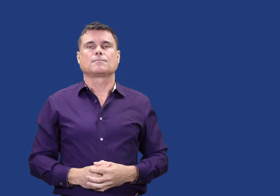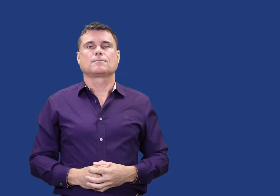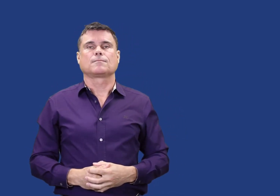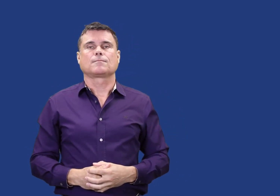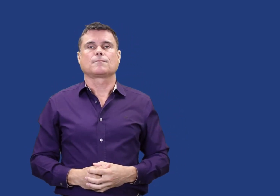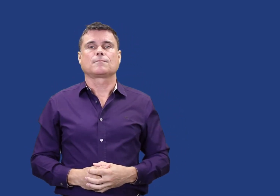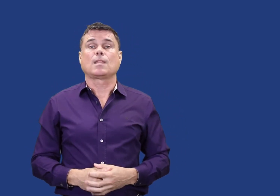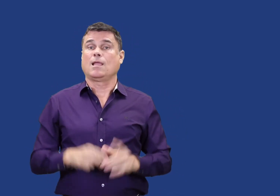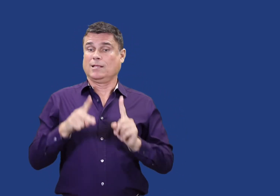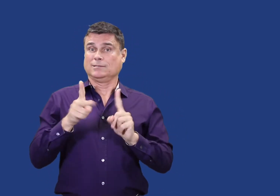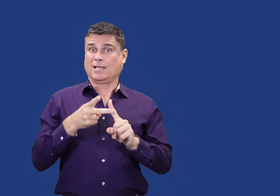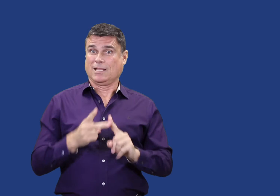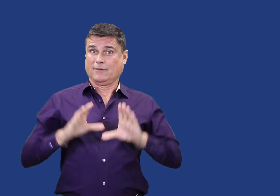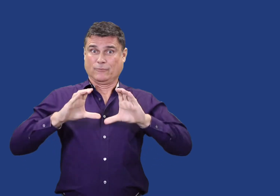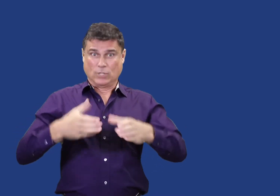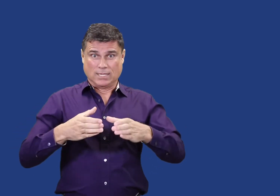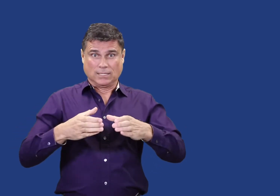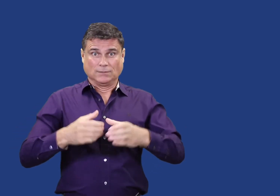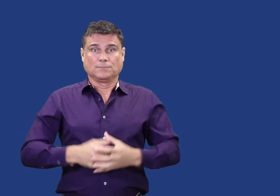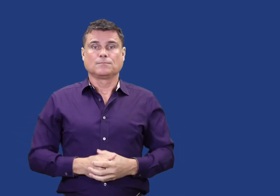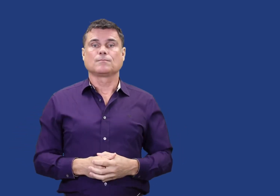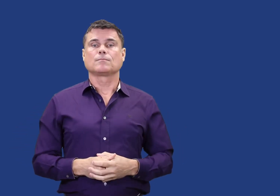PHASE II